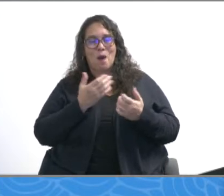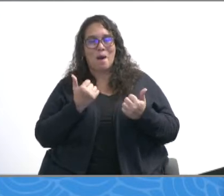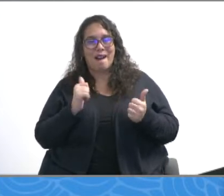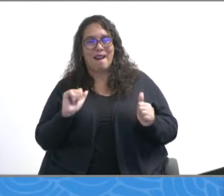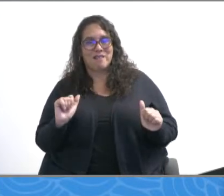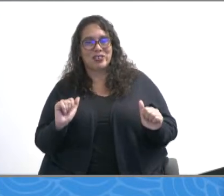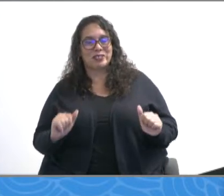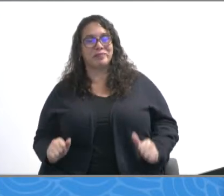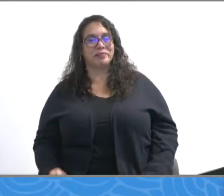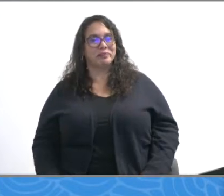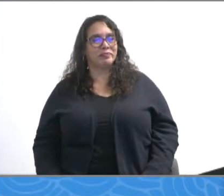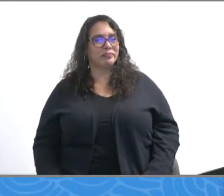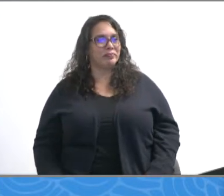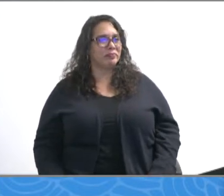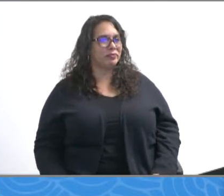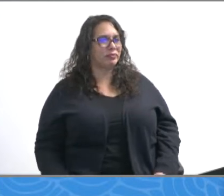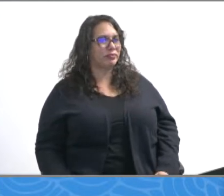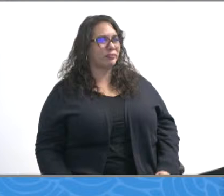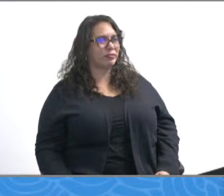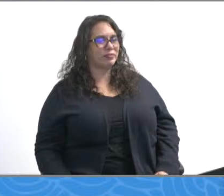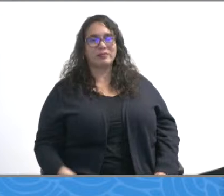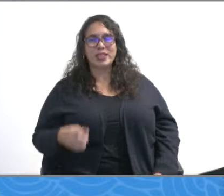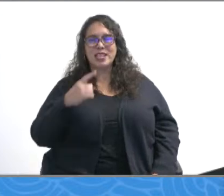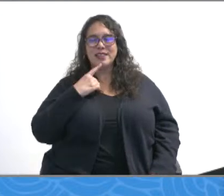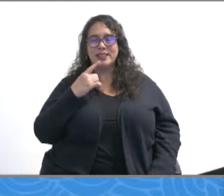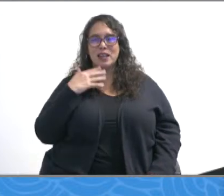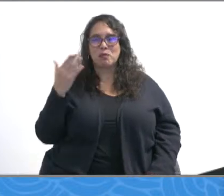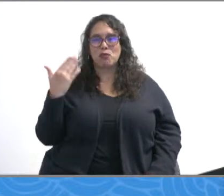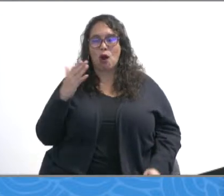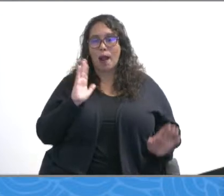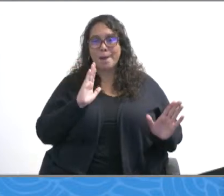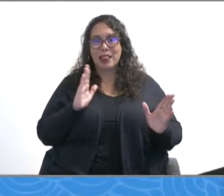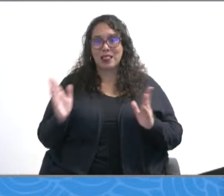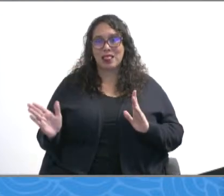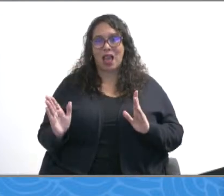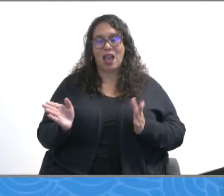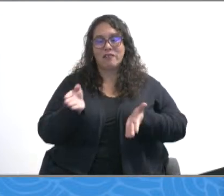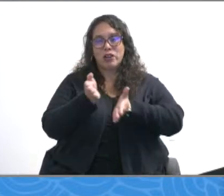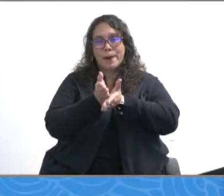So, as I mentioned before, we've planned for this budget engagement session